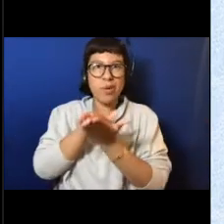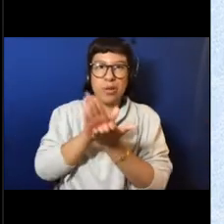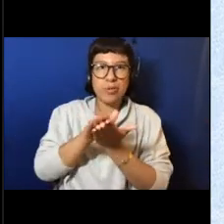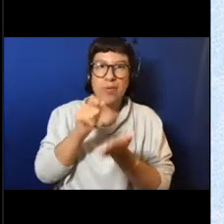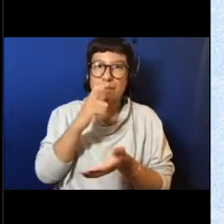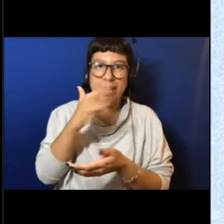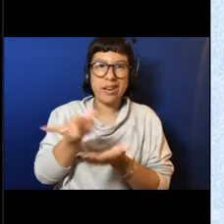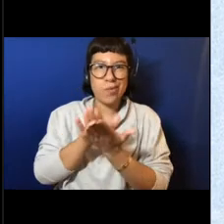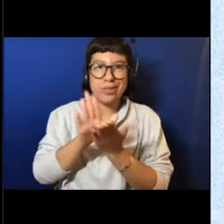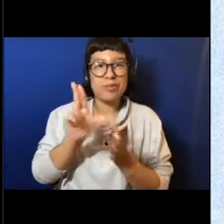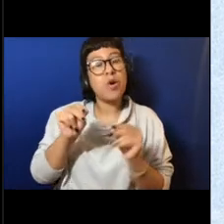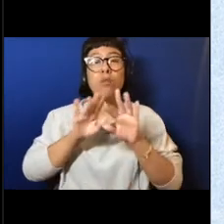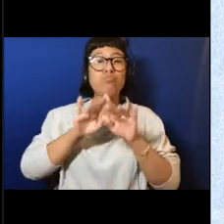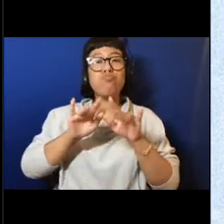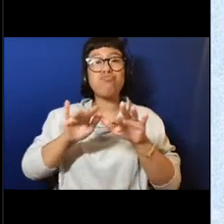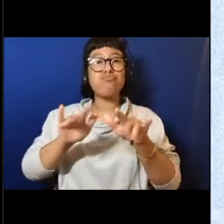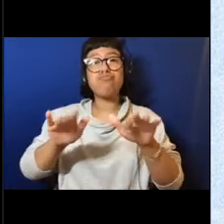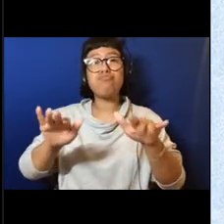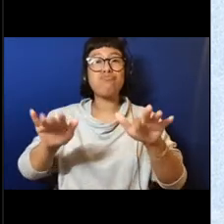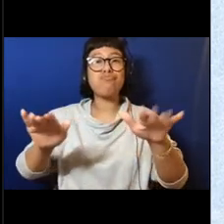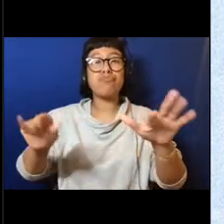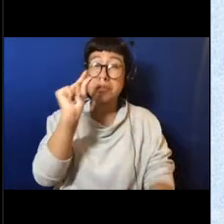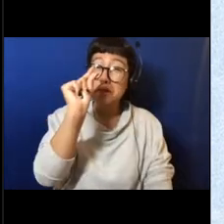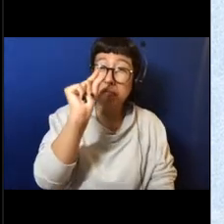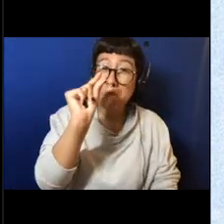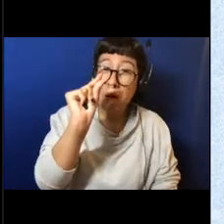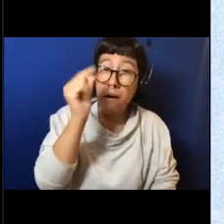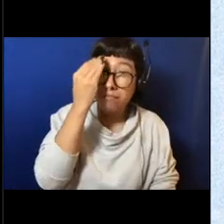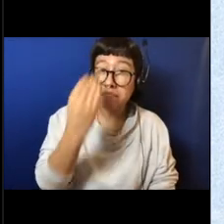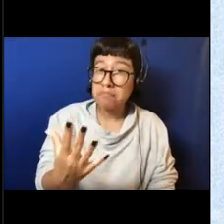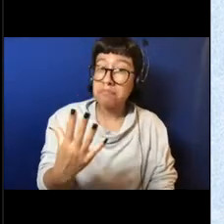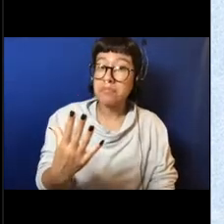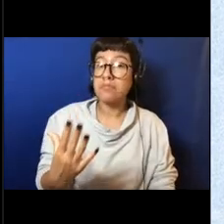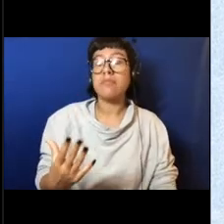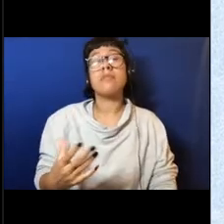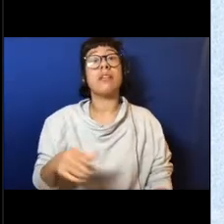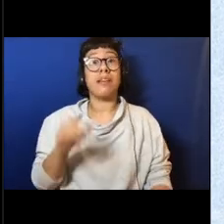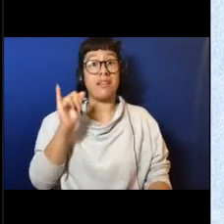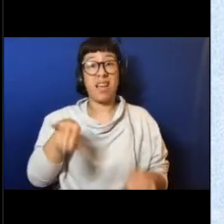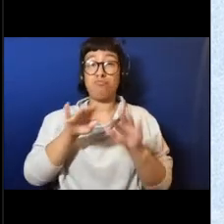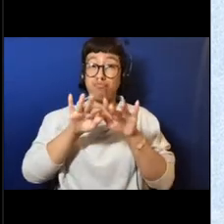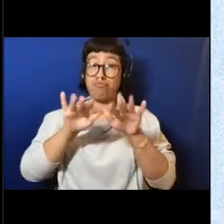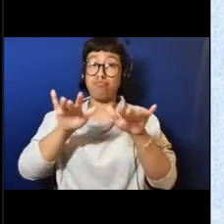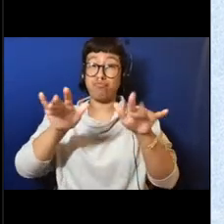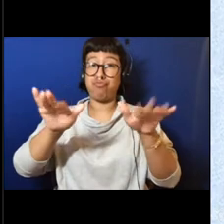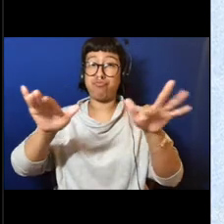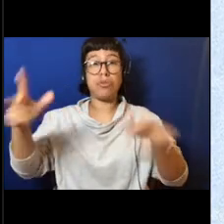They're just swimming around the water here. They're very tiny. And they do that for about two days, one to two days.